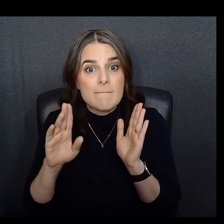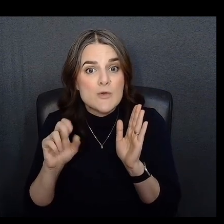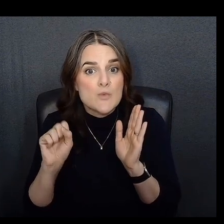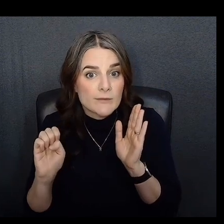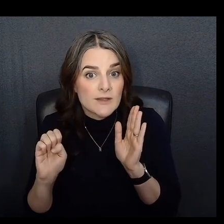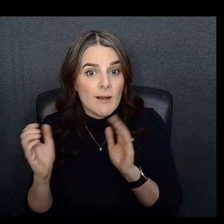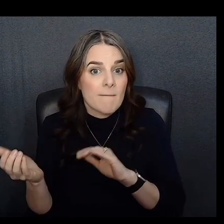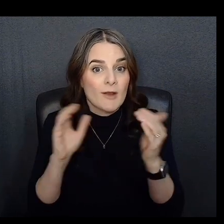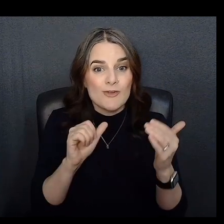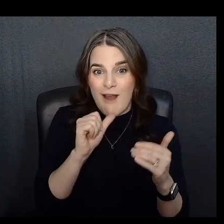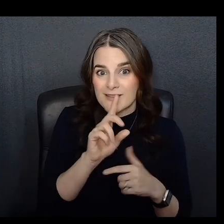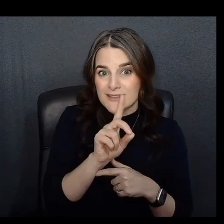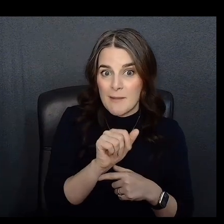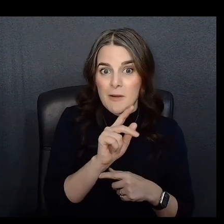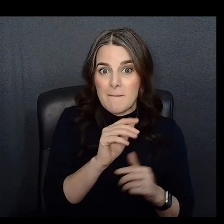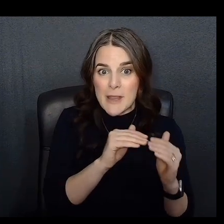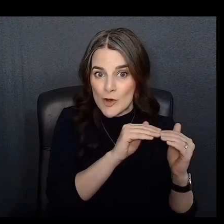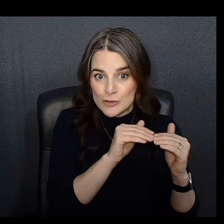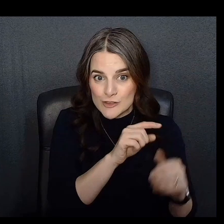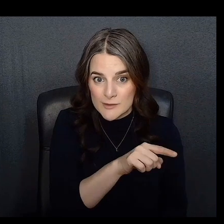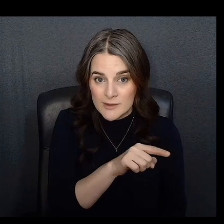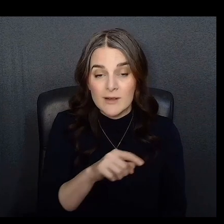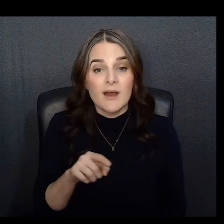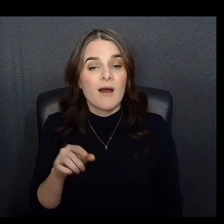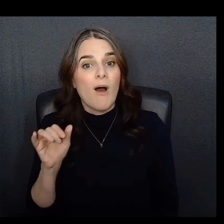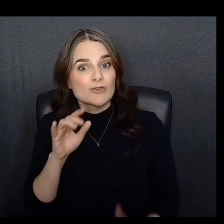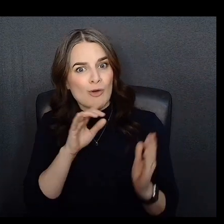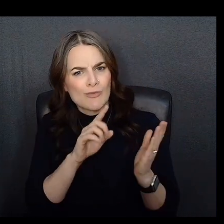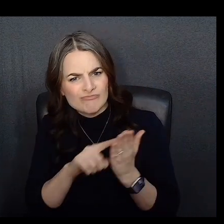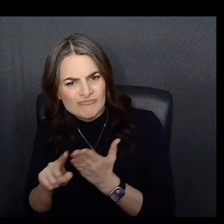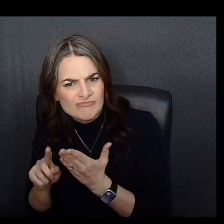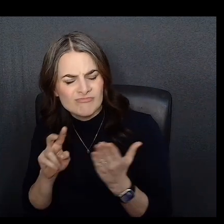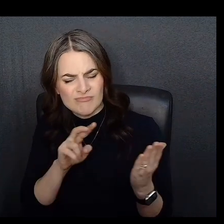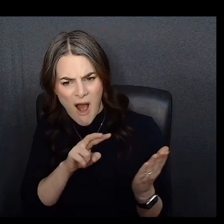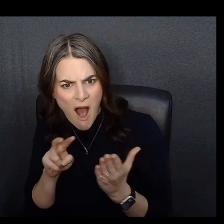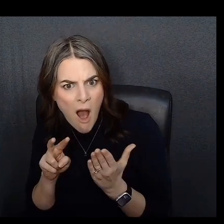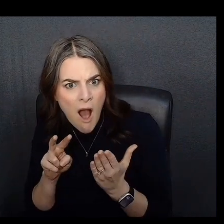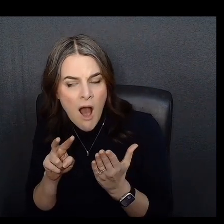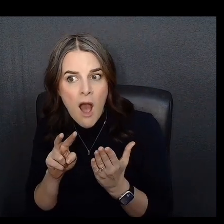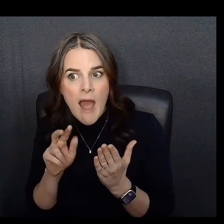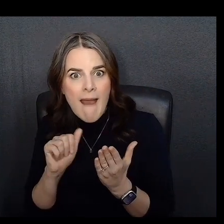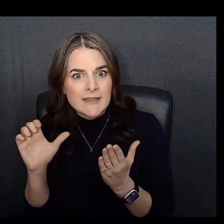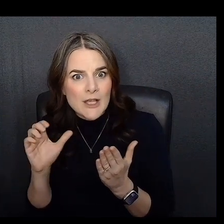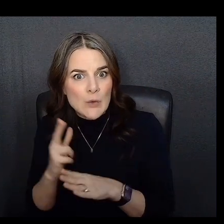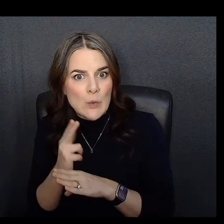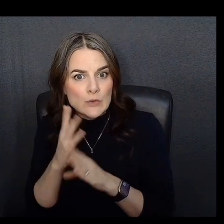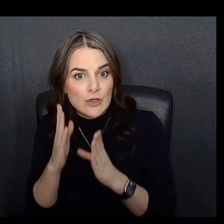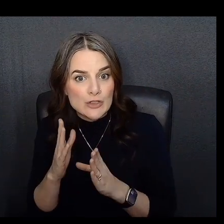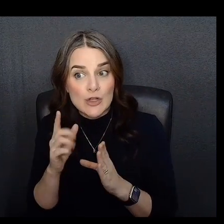Looking at studies as well that interview AAC users, we find that a big majority of individuals who've